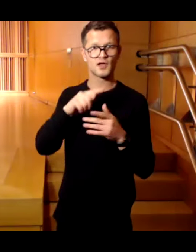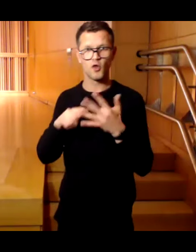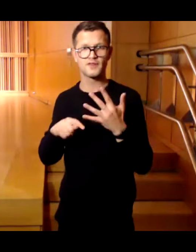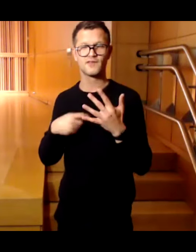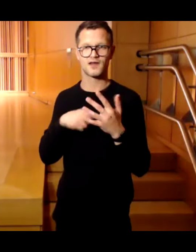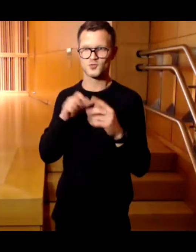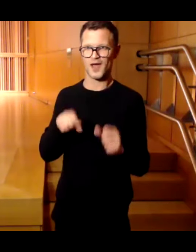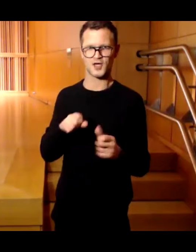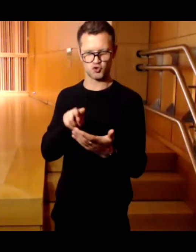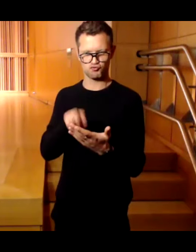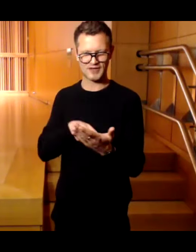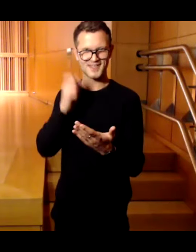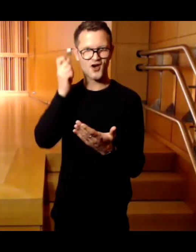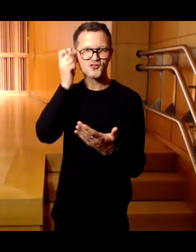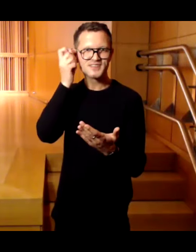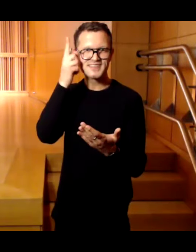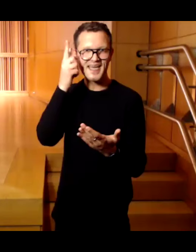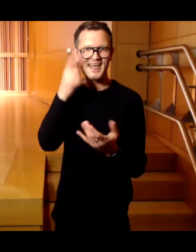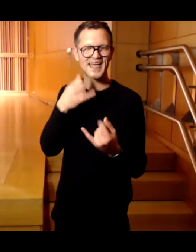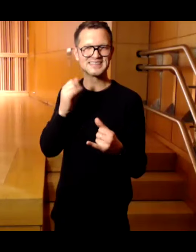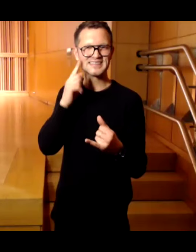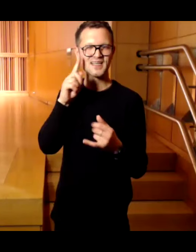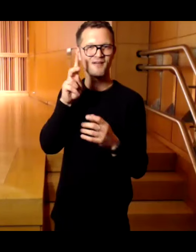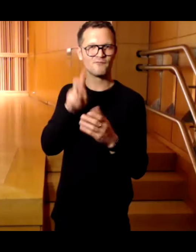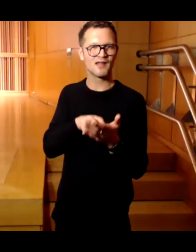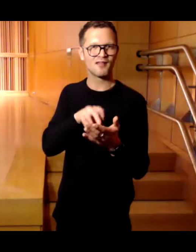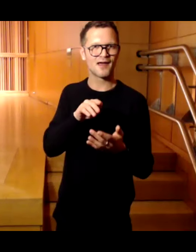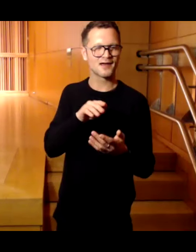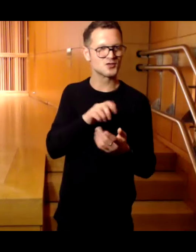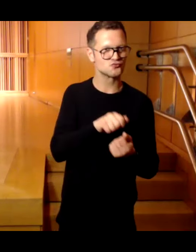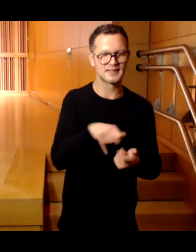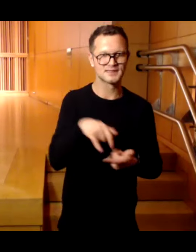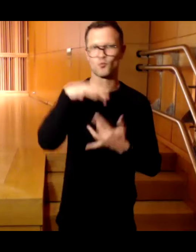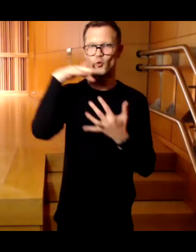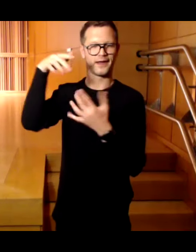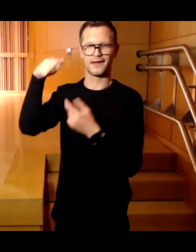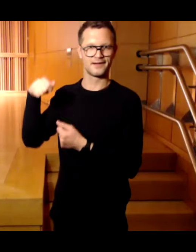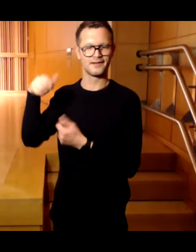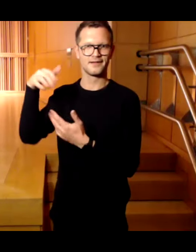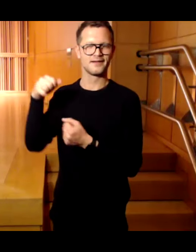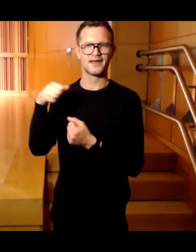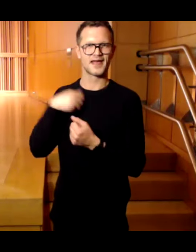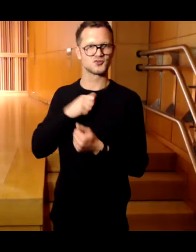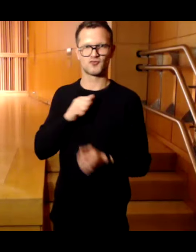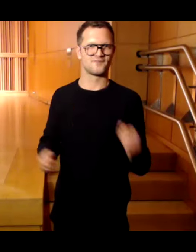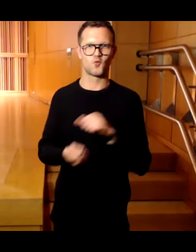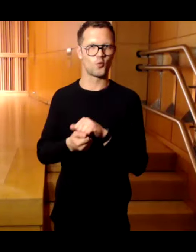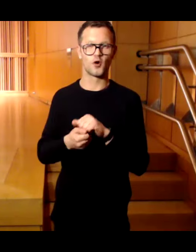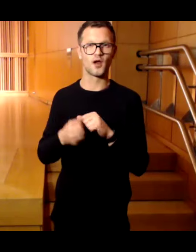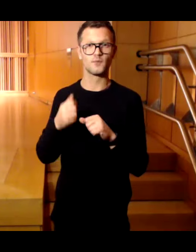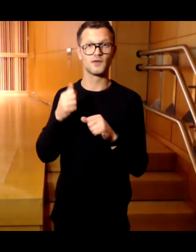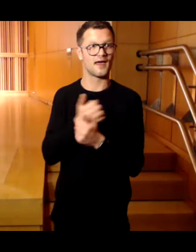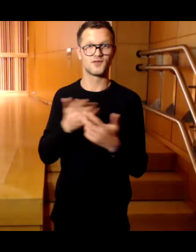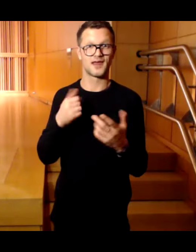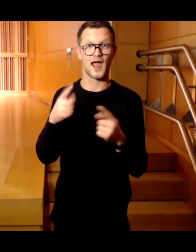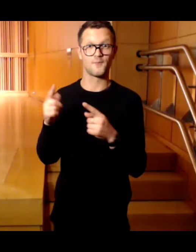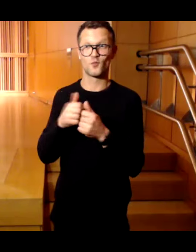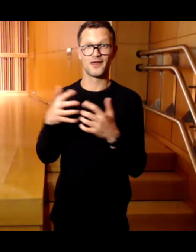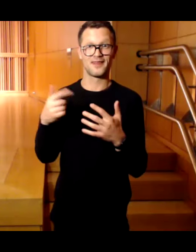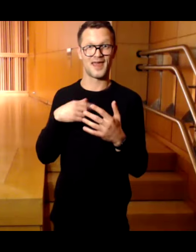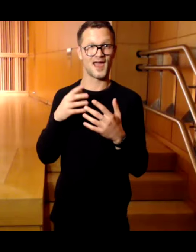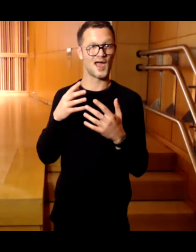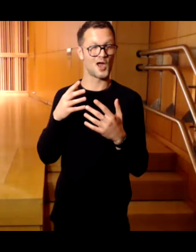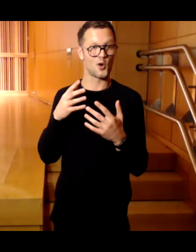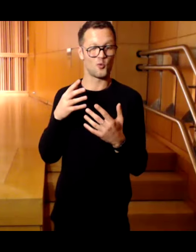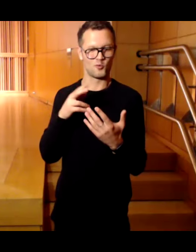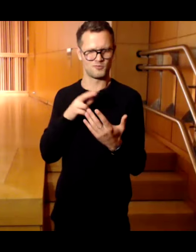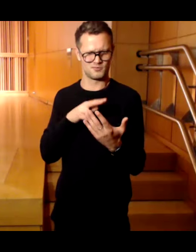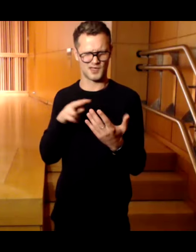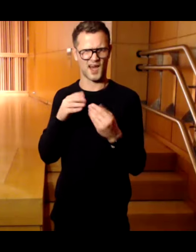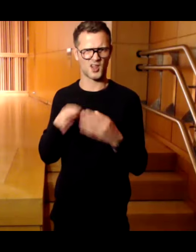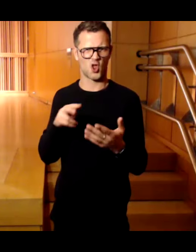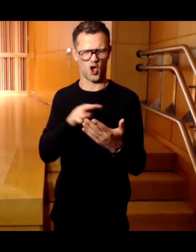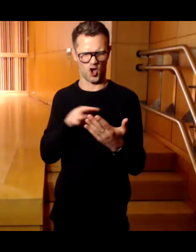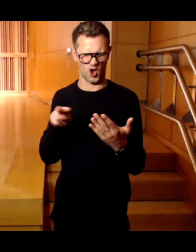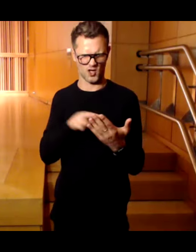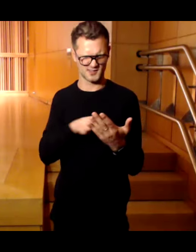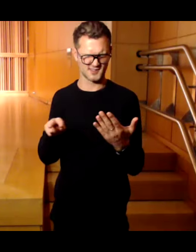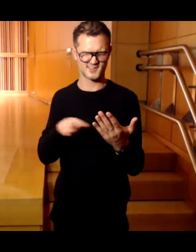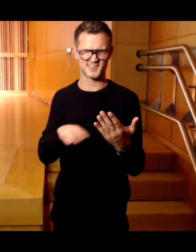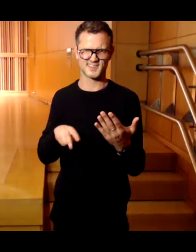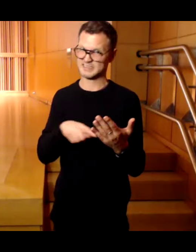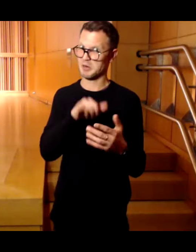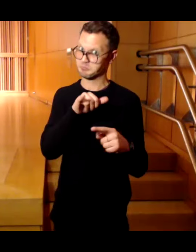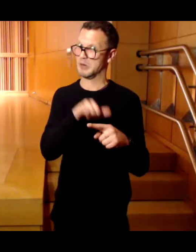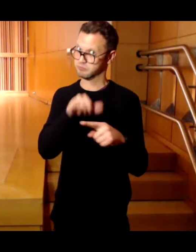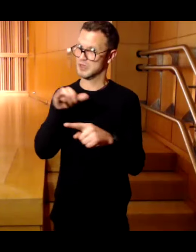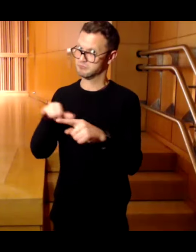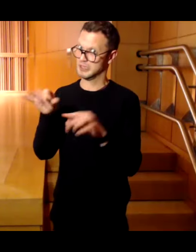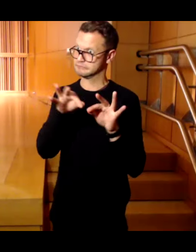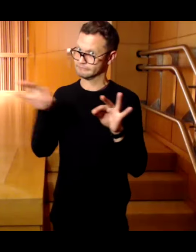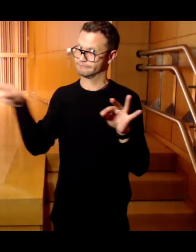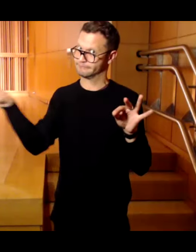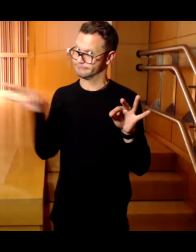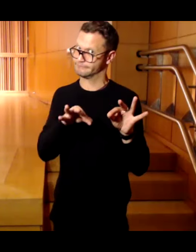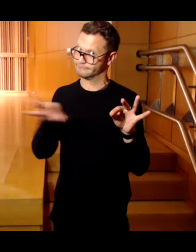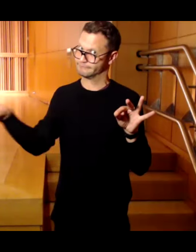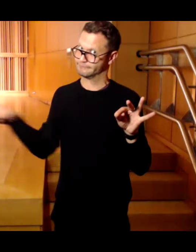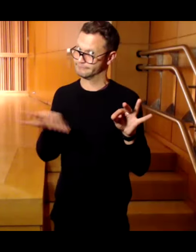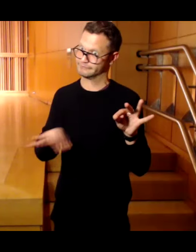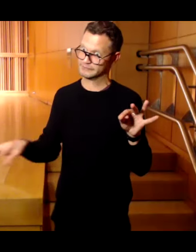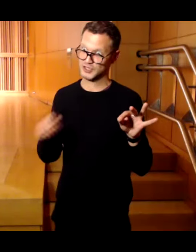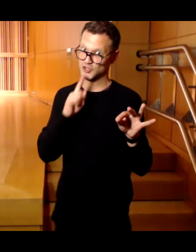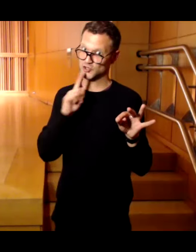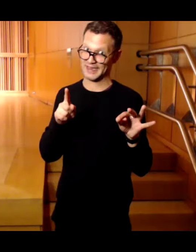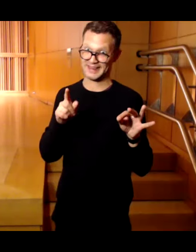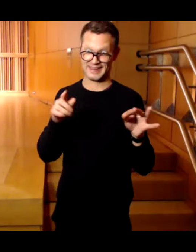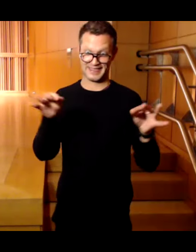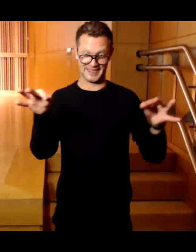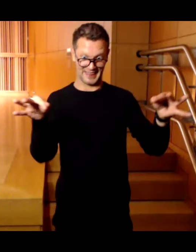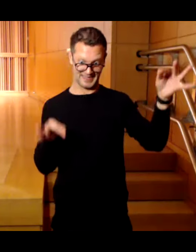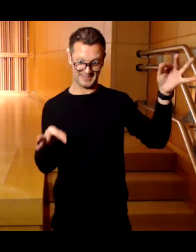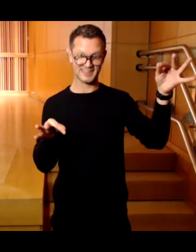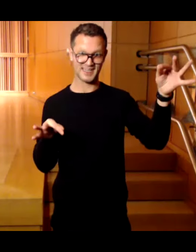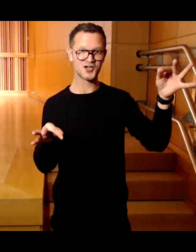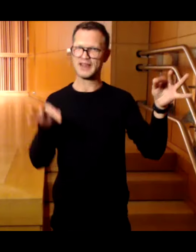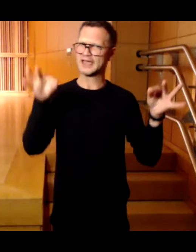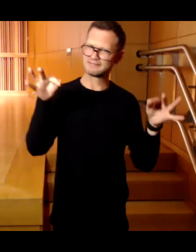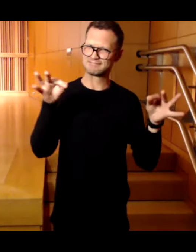Understand, and yet get transported and transformed. And all that happened without having to lose my bearings in sentences that were as long as full paragraphs with clauses that really could have been their own sentences, and, you know, done their own thing.